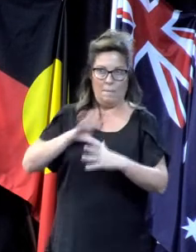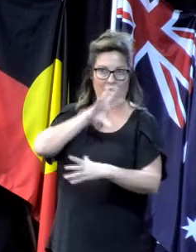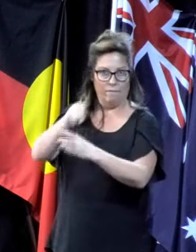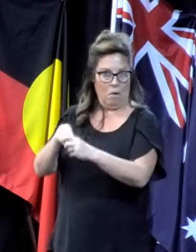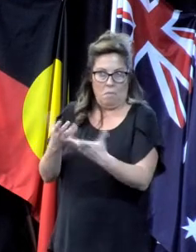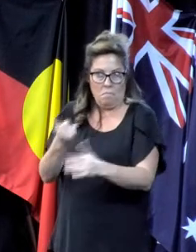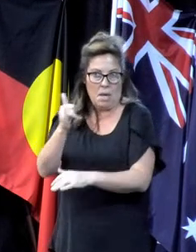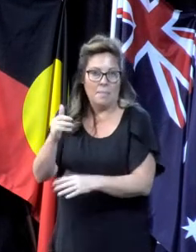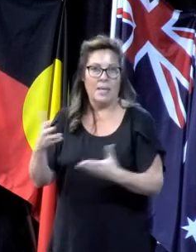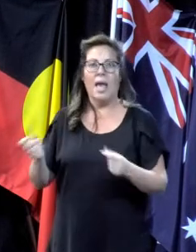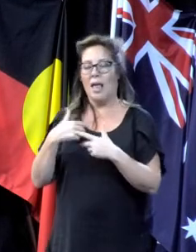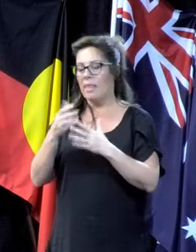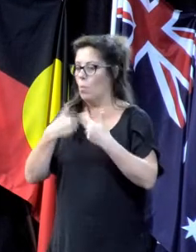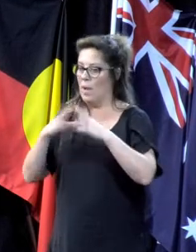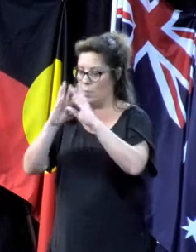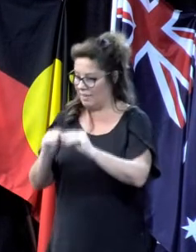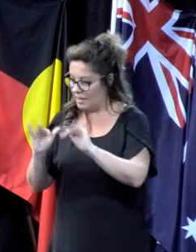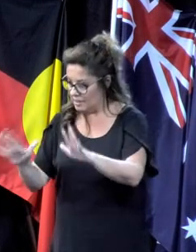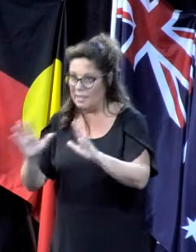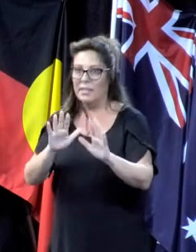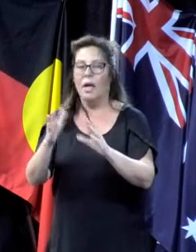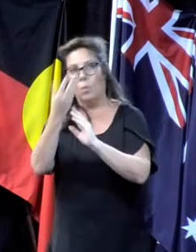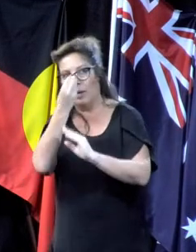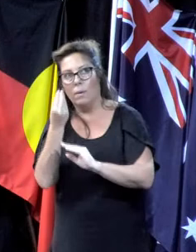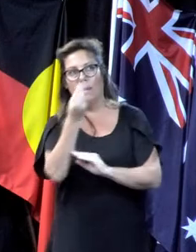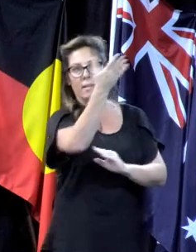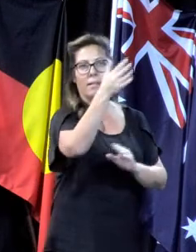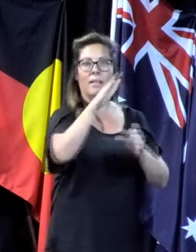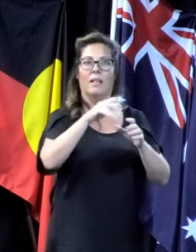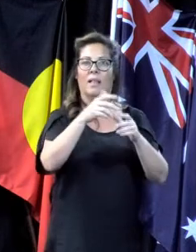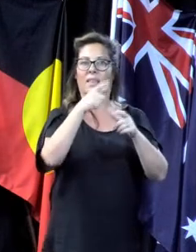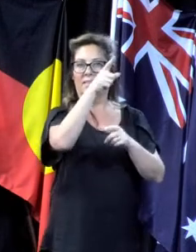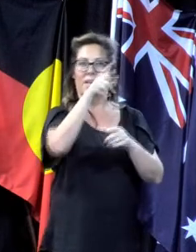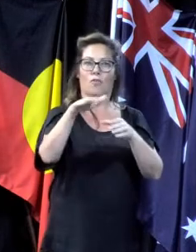that the matter’s been resolved to a satisfactory level. Thank you.